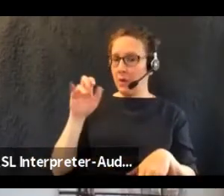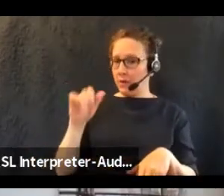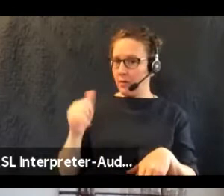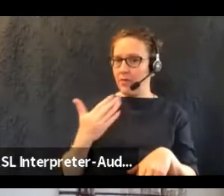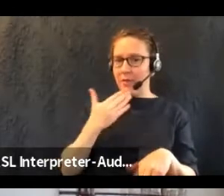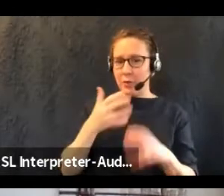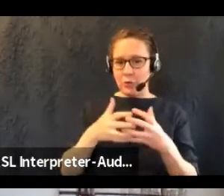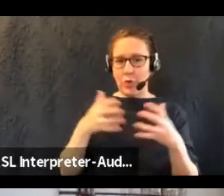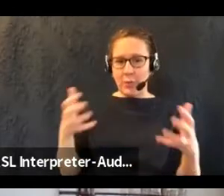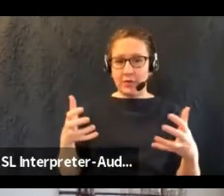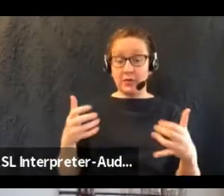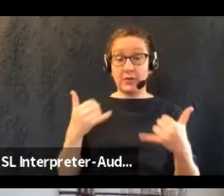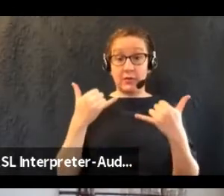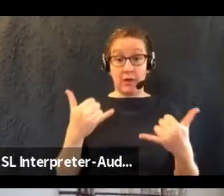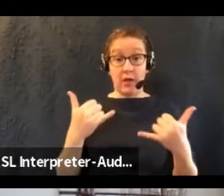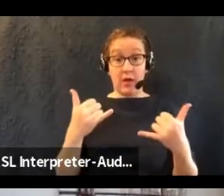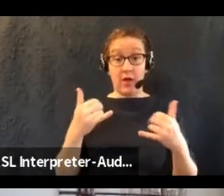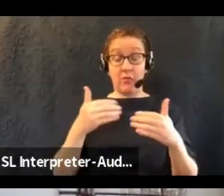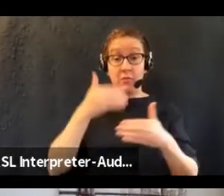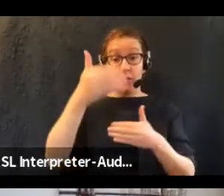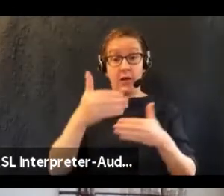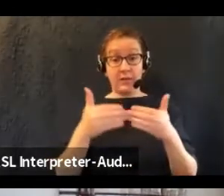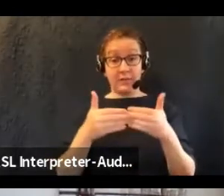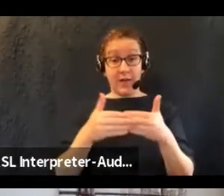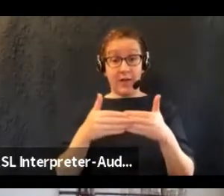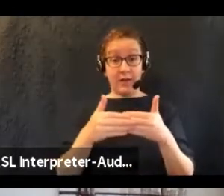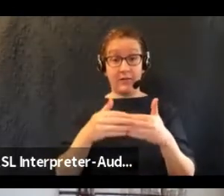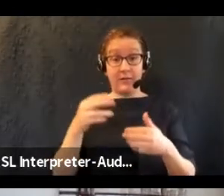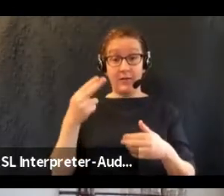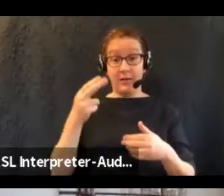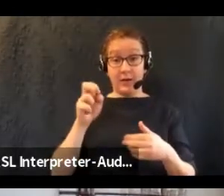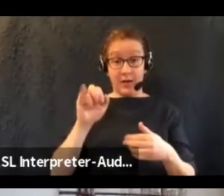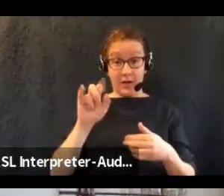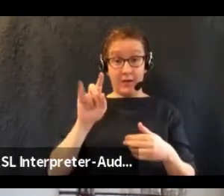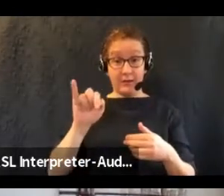And now the we can go to the next slide and we'll have Heidi, and just as a reminder for